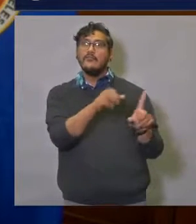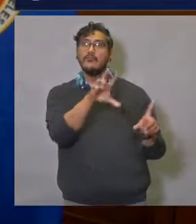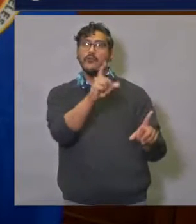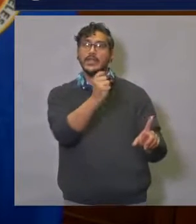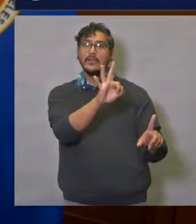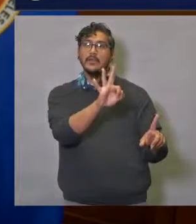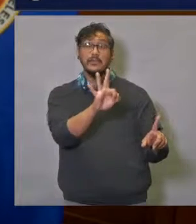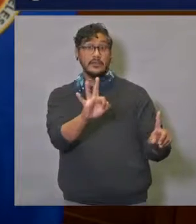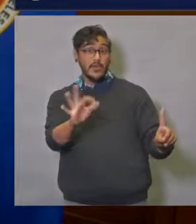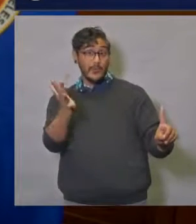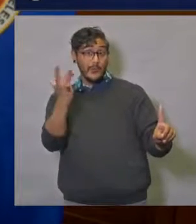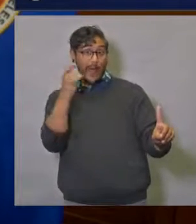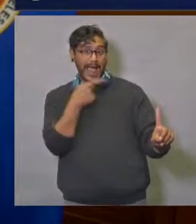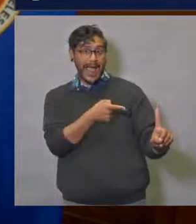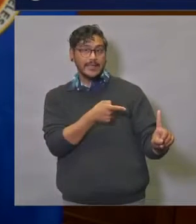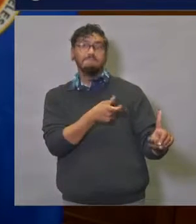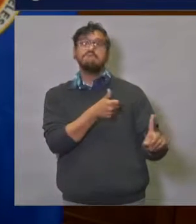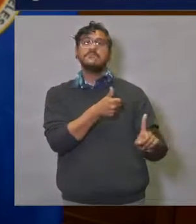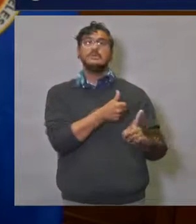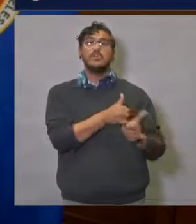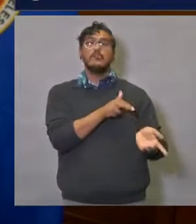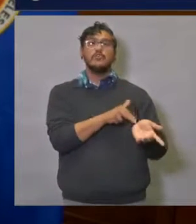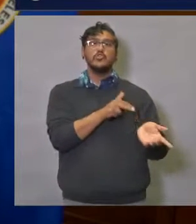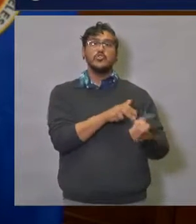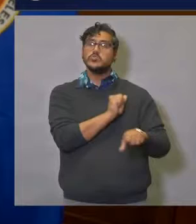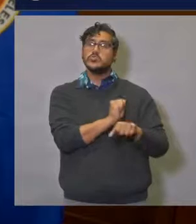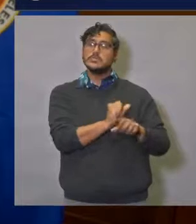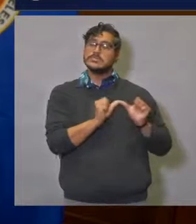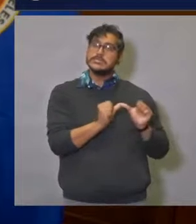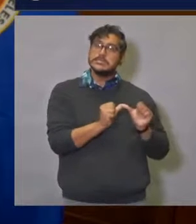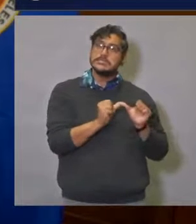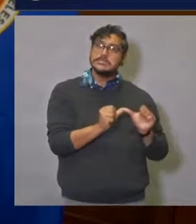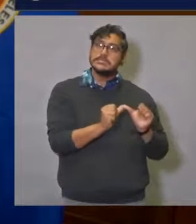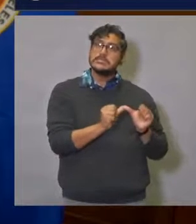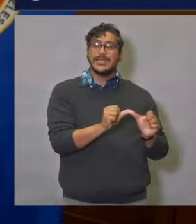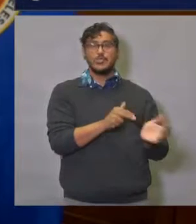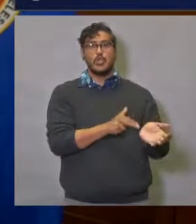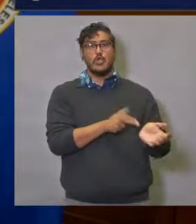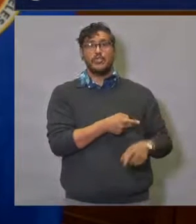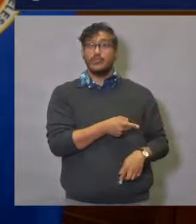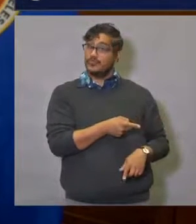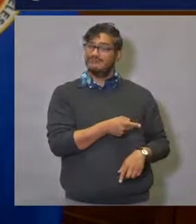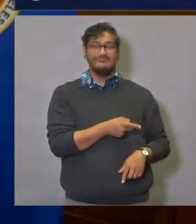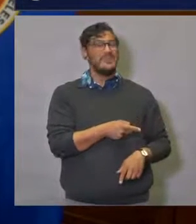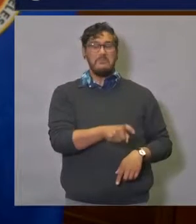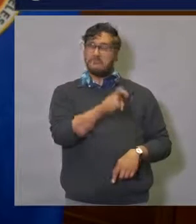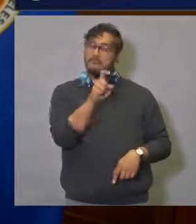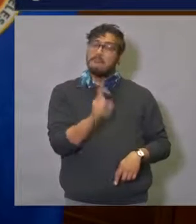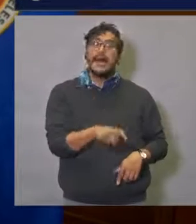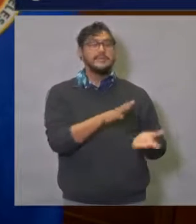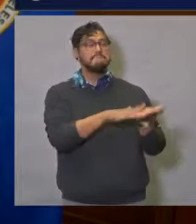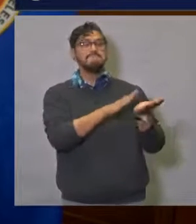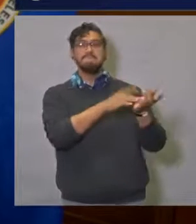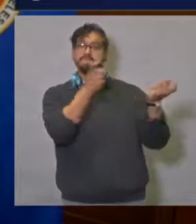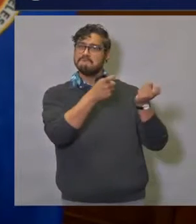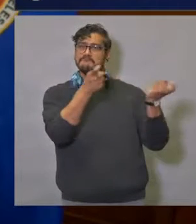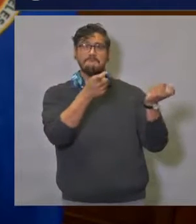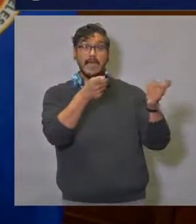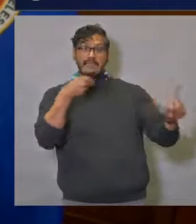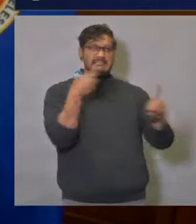WORKING DAY AND NIGHT IN OUR